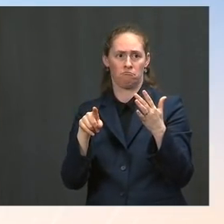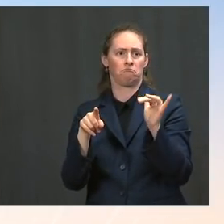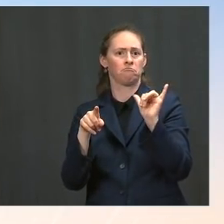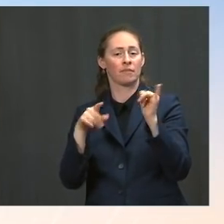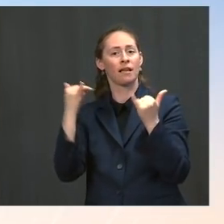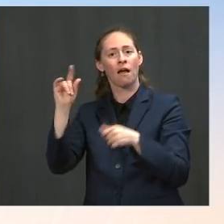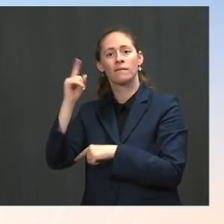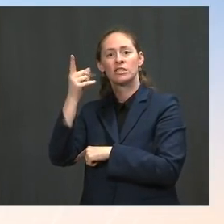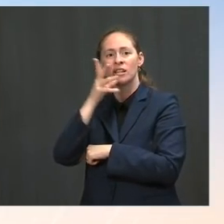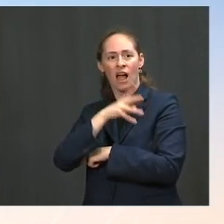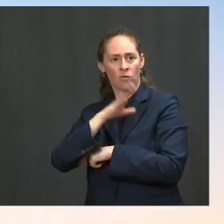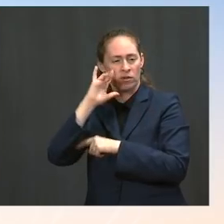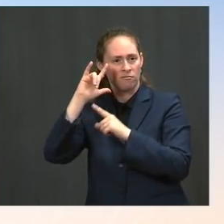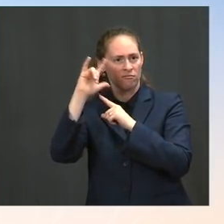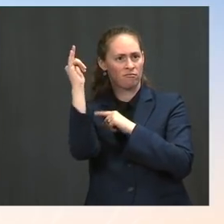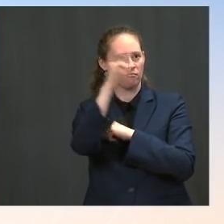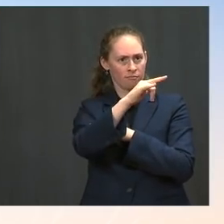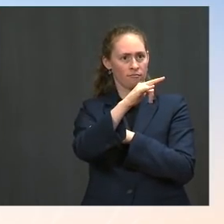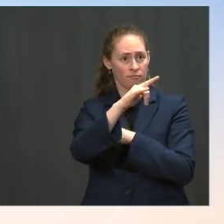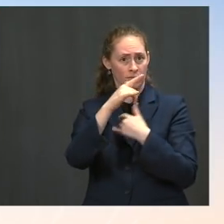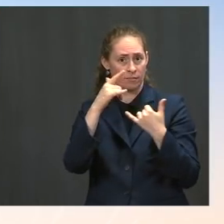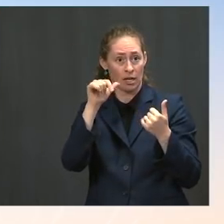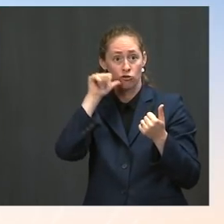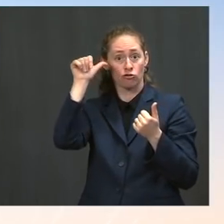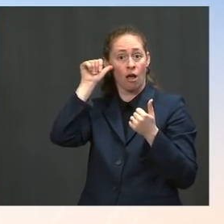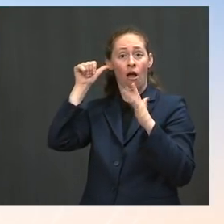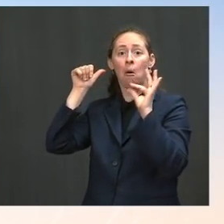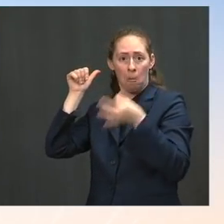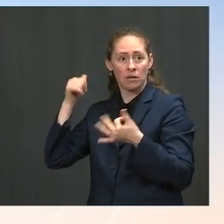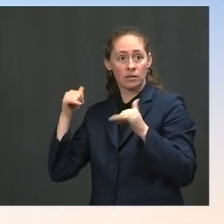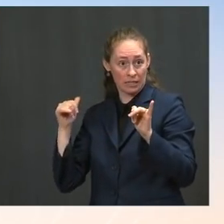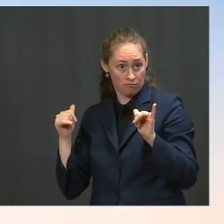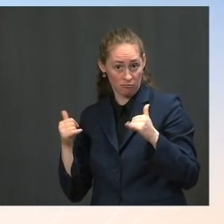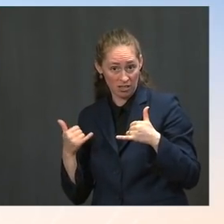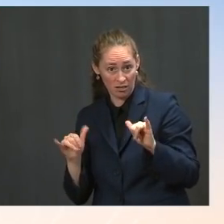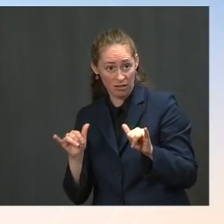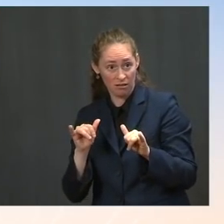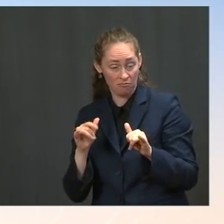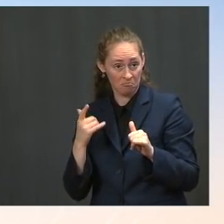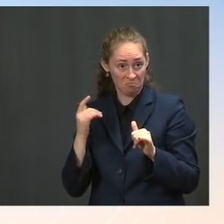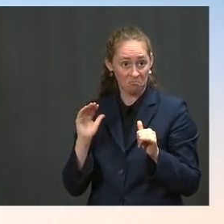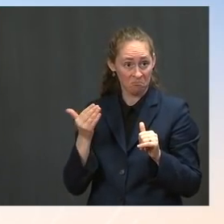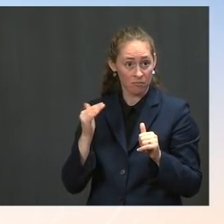as of yesterday, was still planning to travel. But has that changed now that this could,